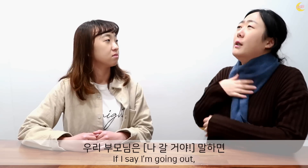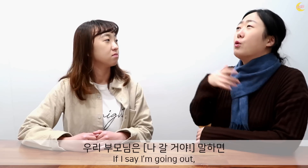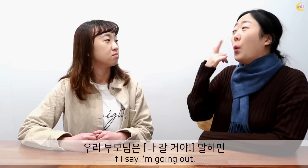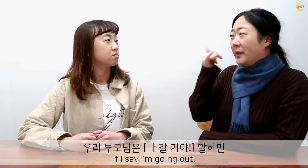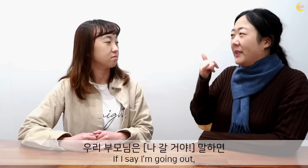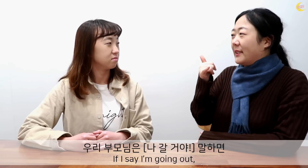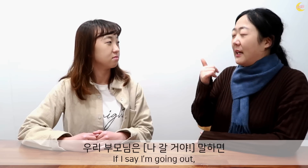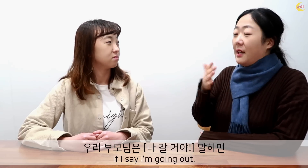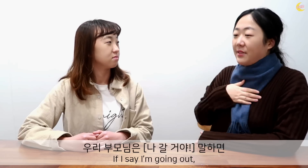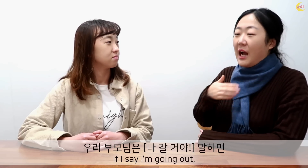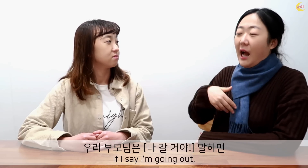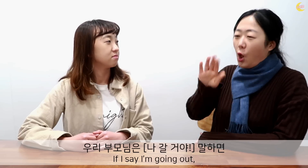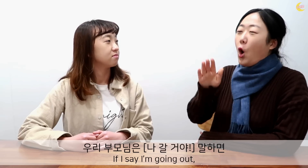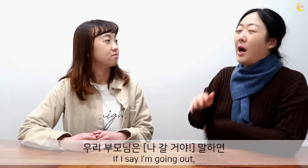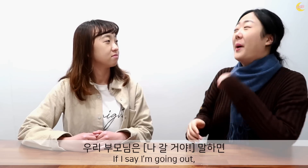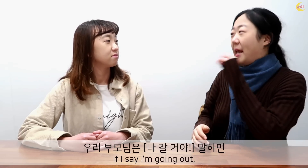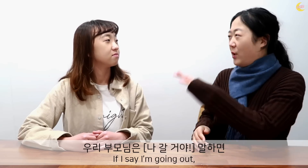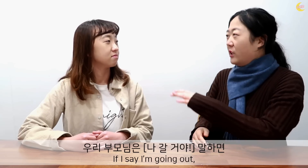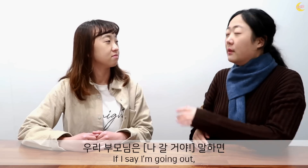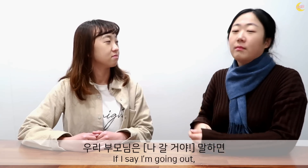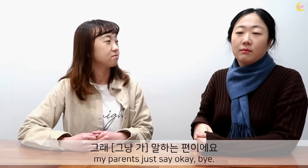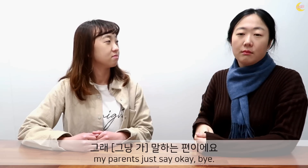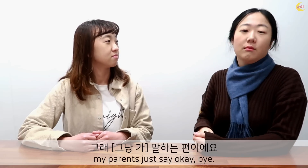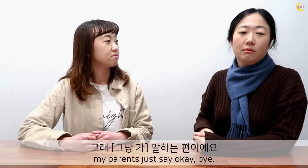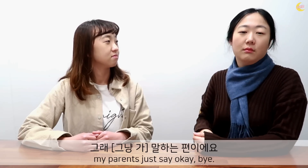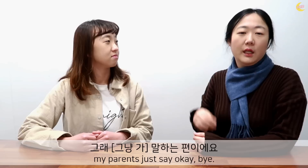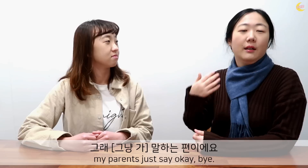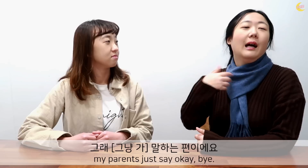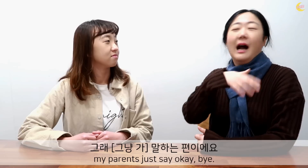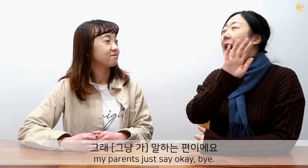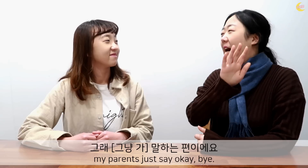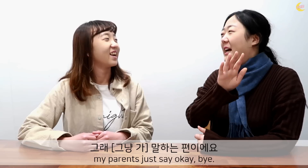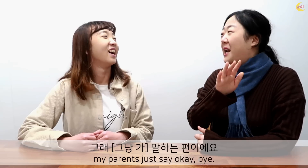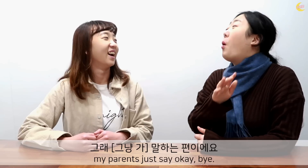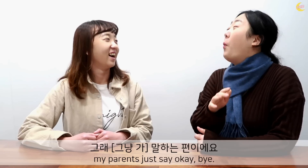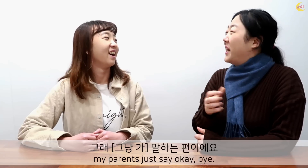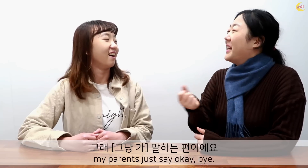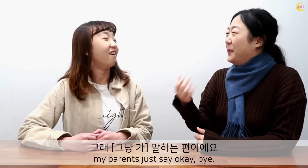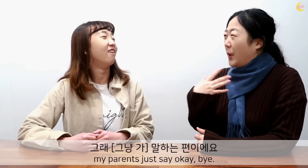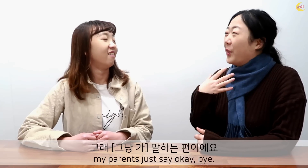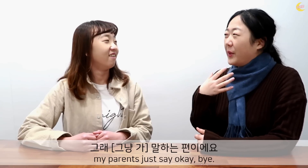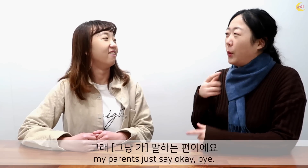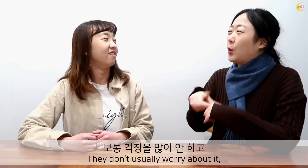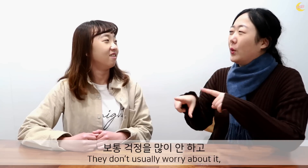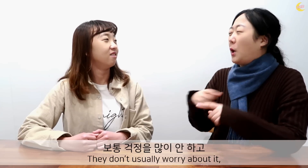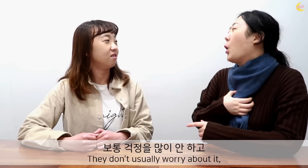If I say I’m going out, my parents just say okay, bye.